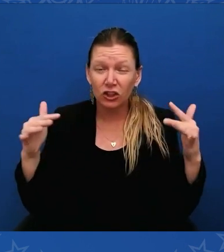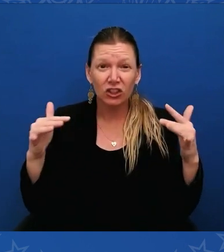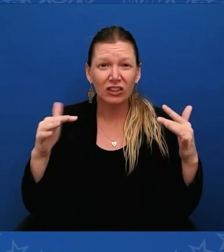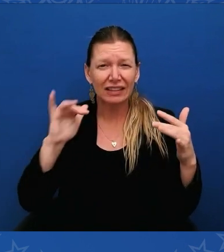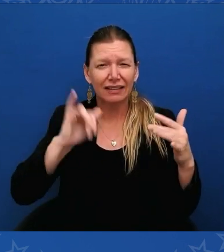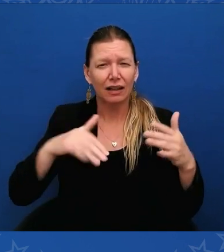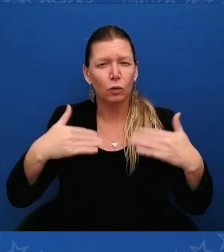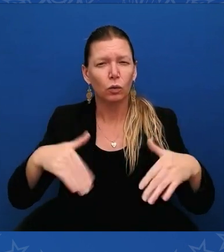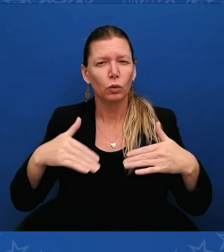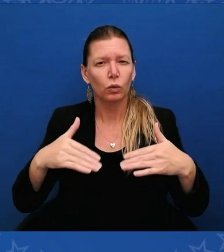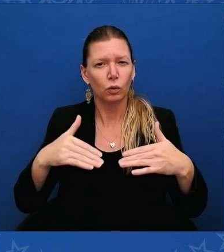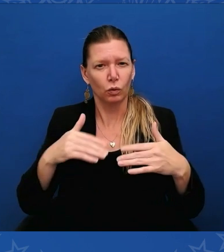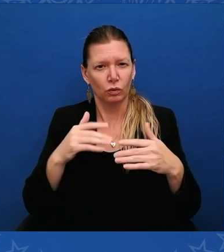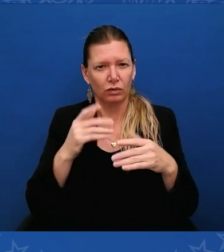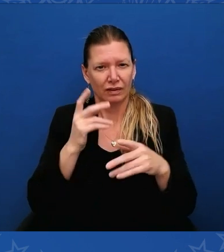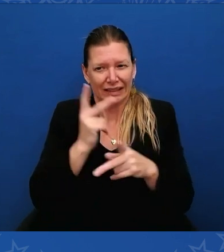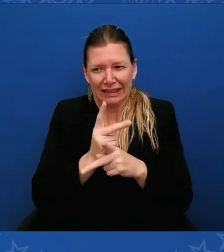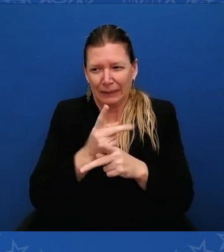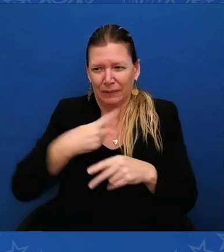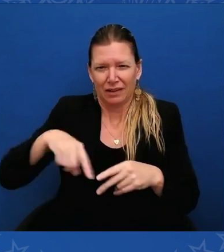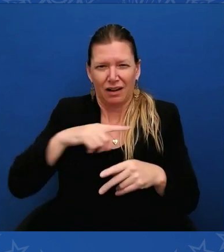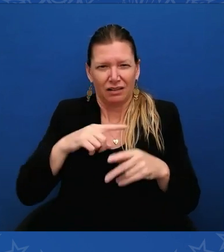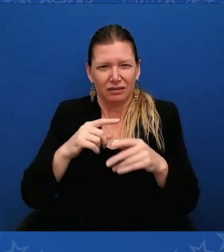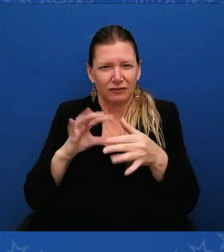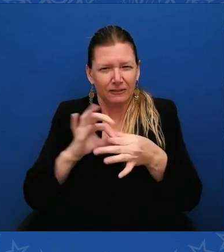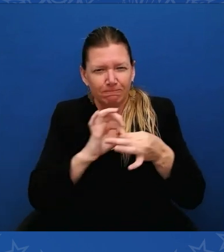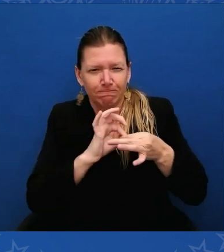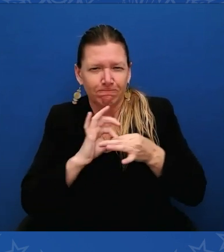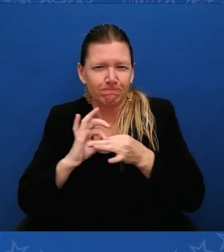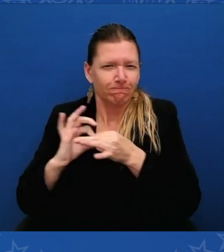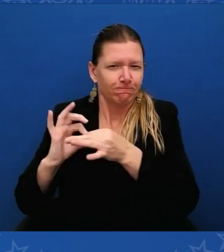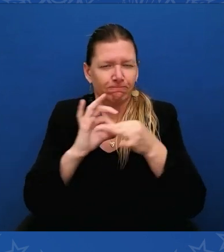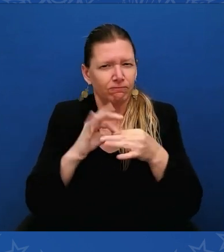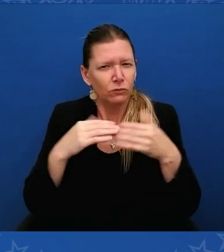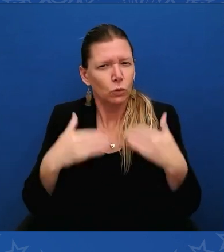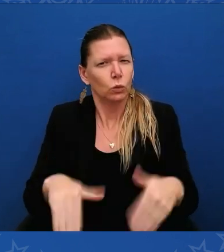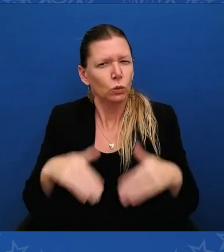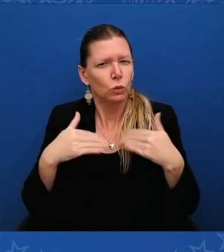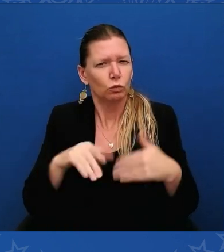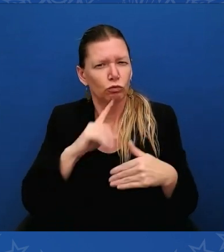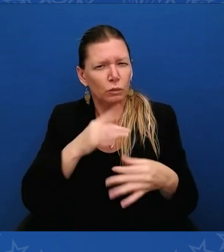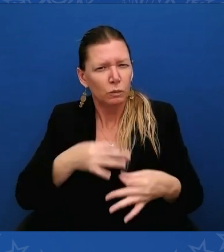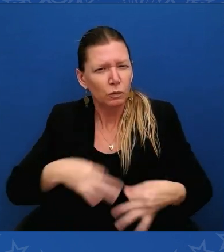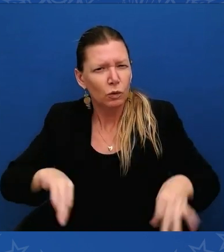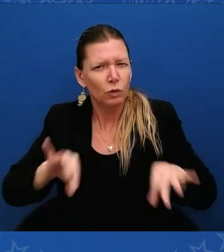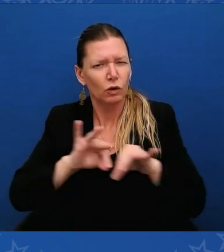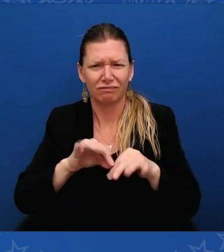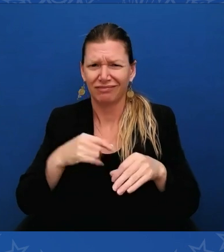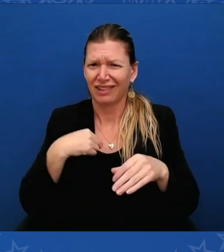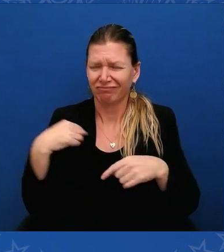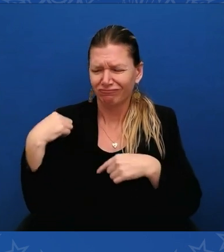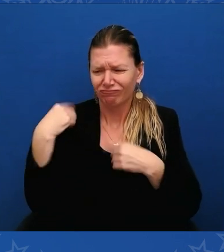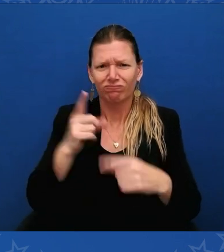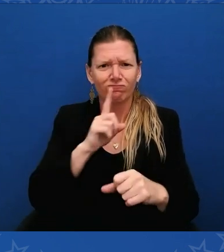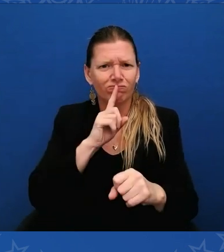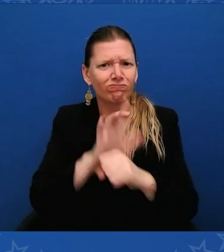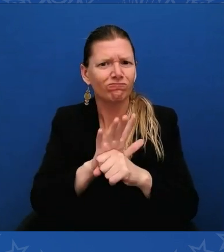That's why I've kept my commitment to have the most diverse administration in American history that taps into the full talents of our nation --